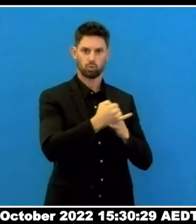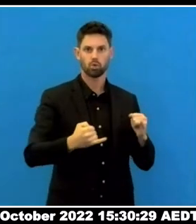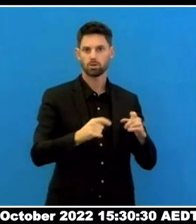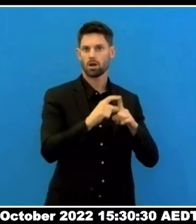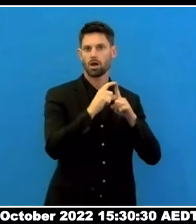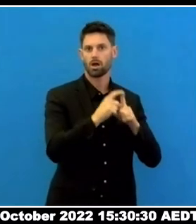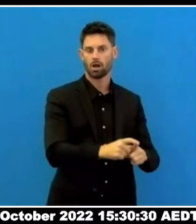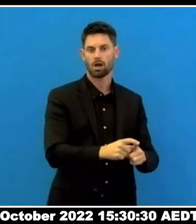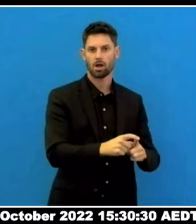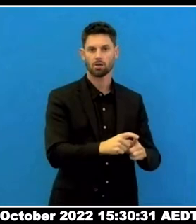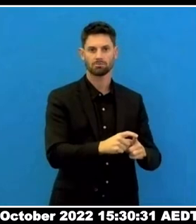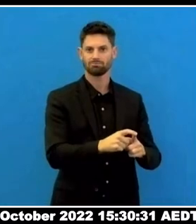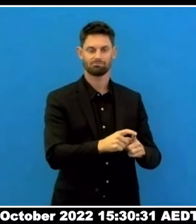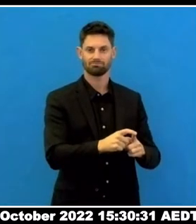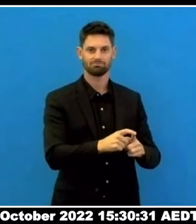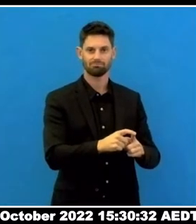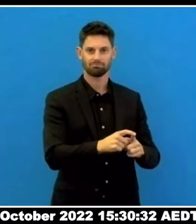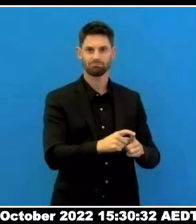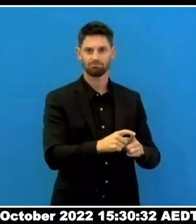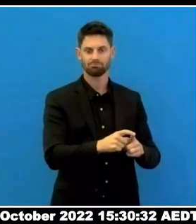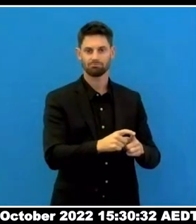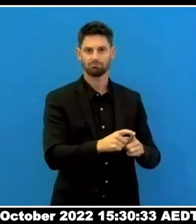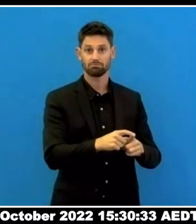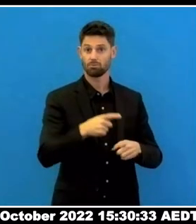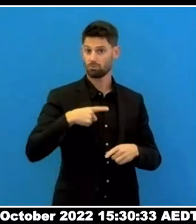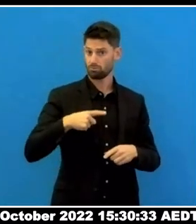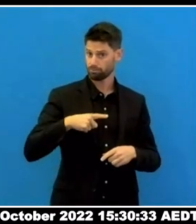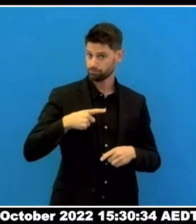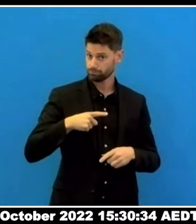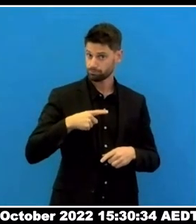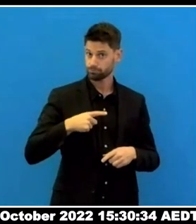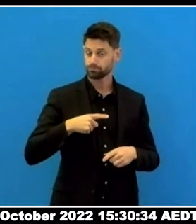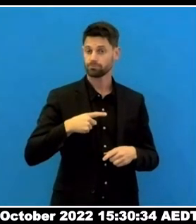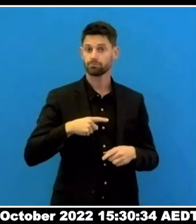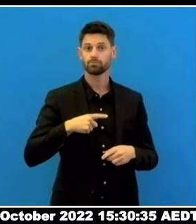to go back to the normal because they they